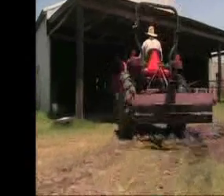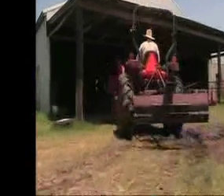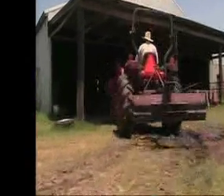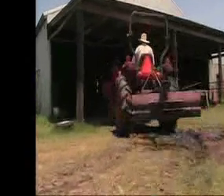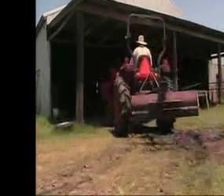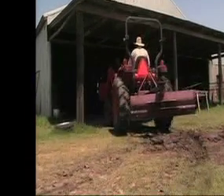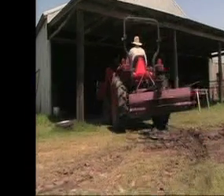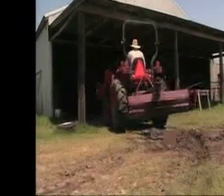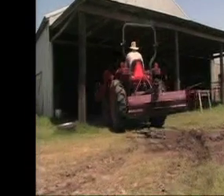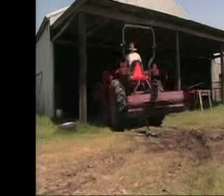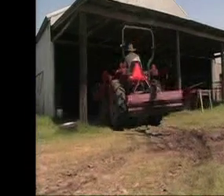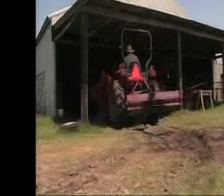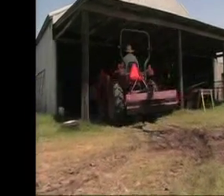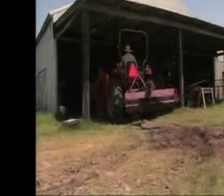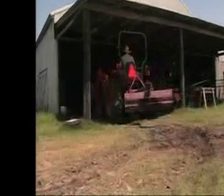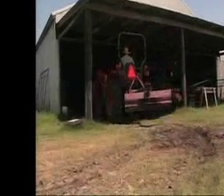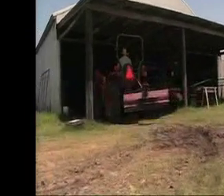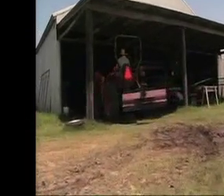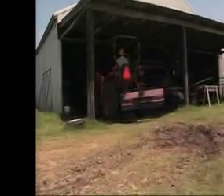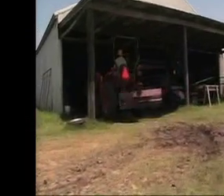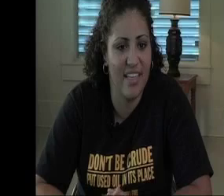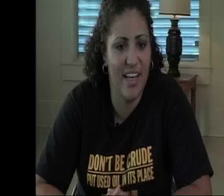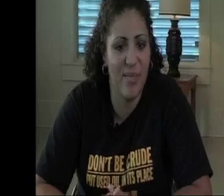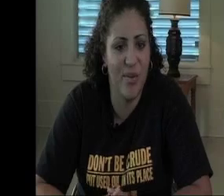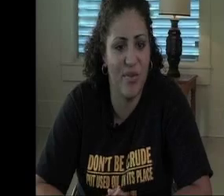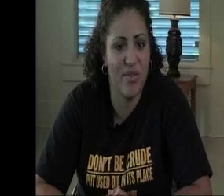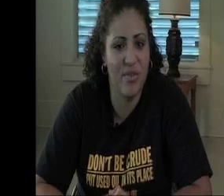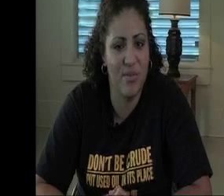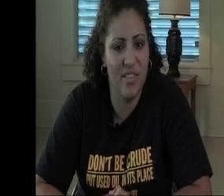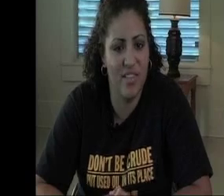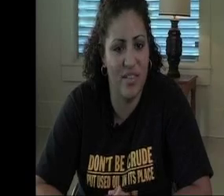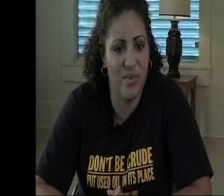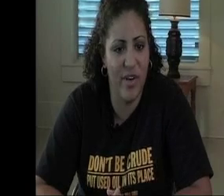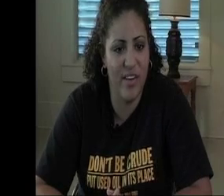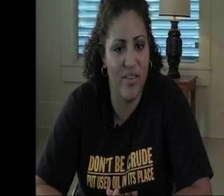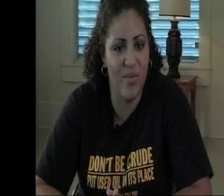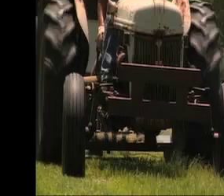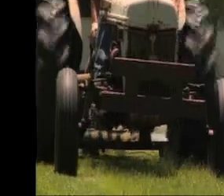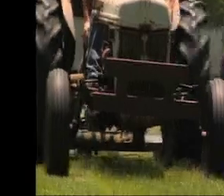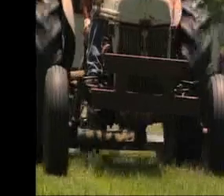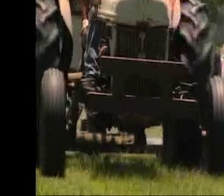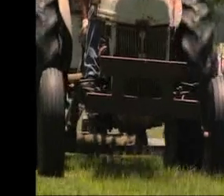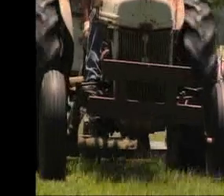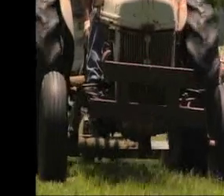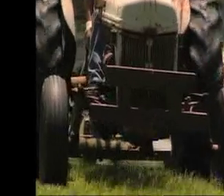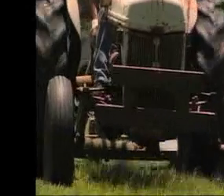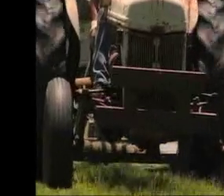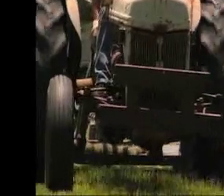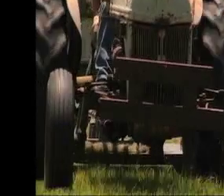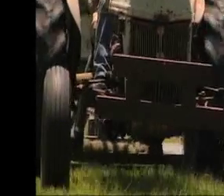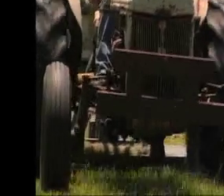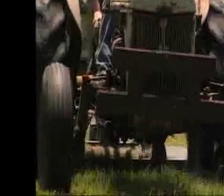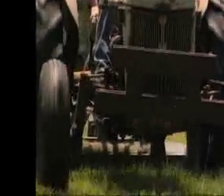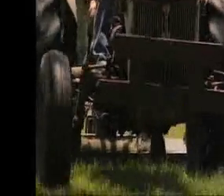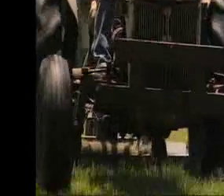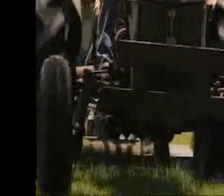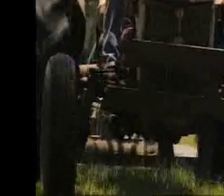I think the part that worried Kate and Lacey and I the most was when we were told that by dumping oil